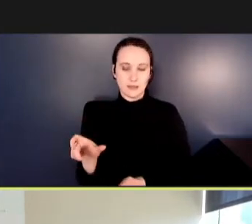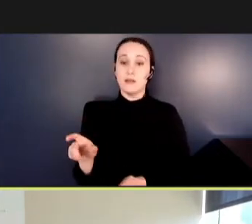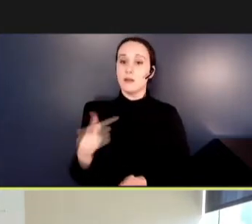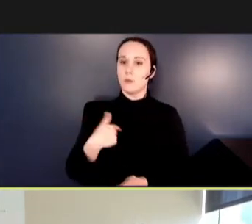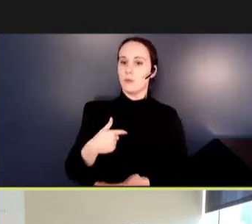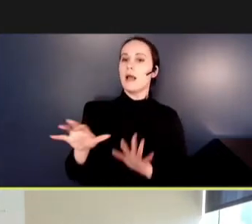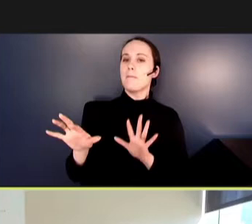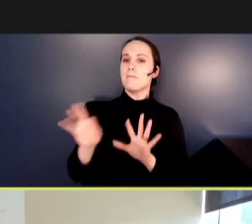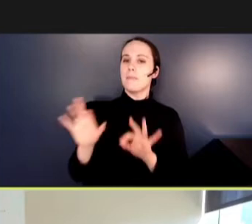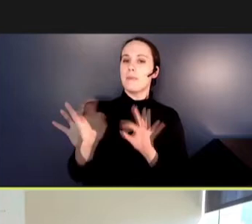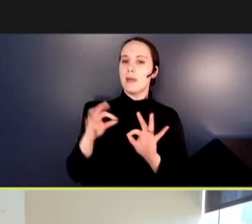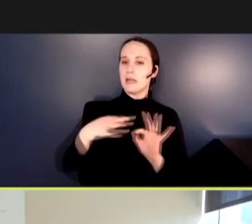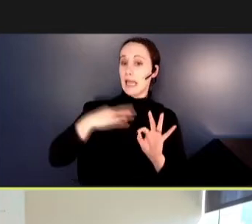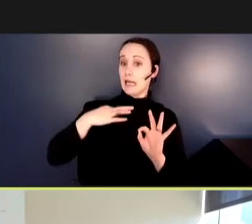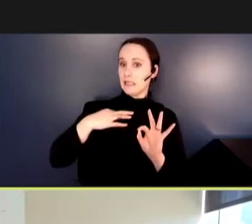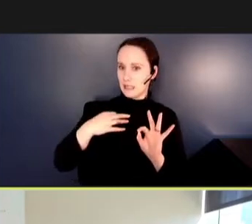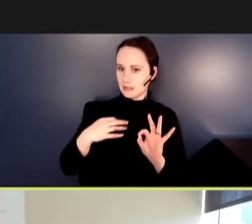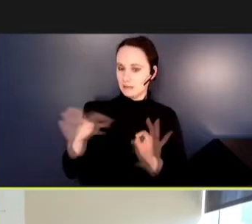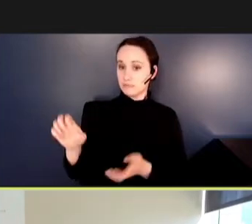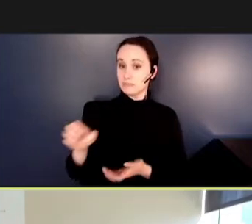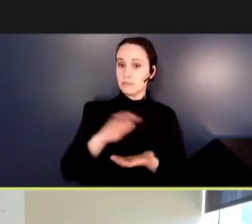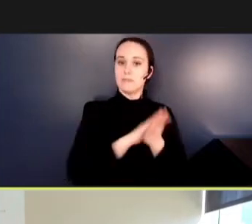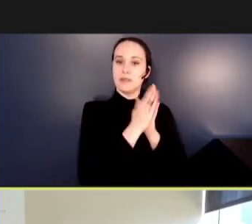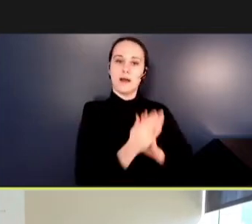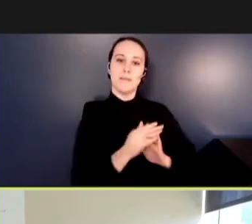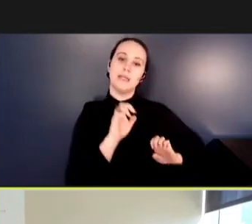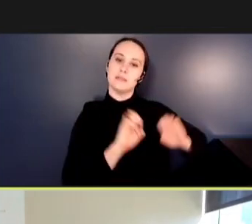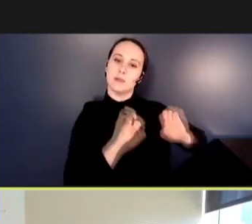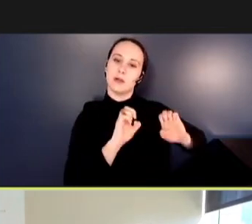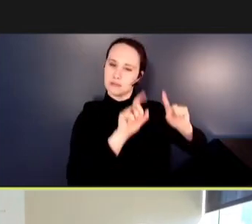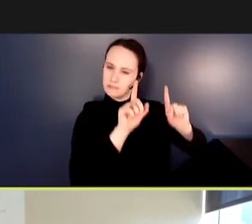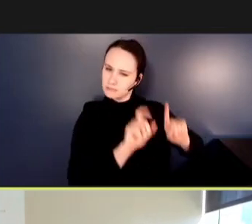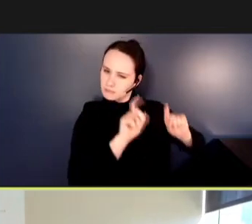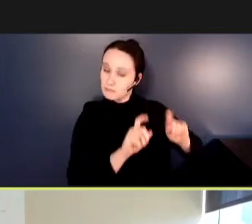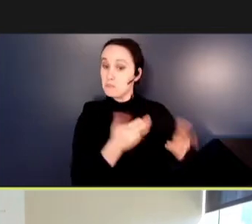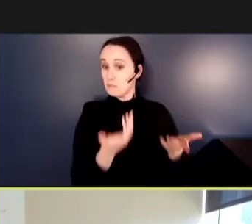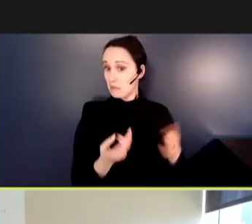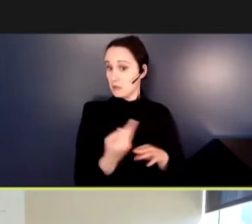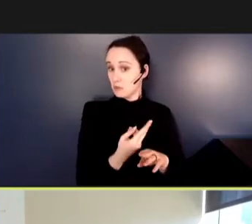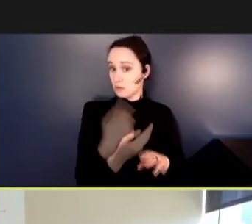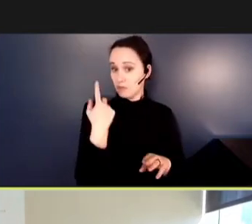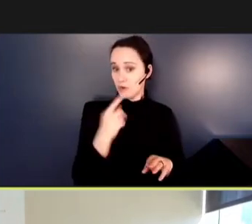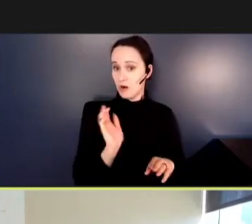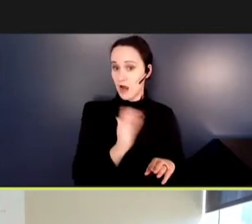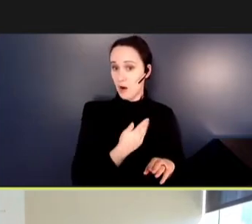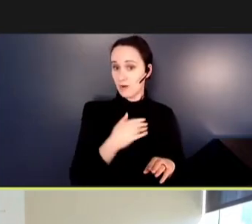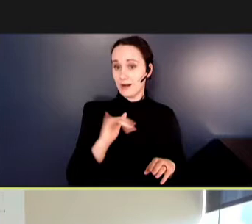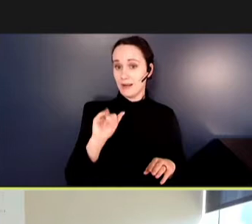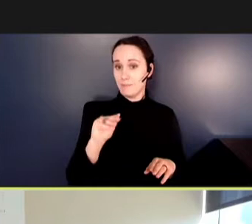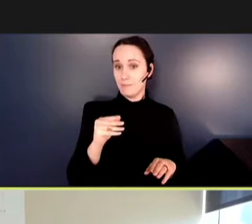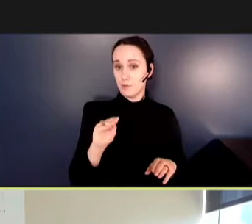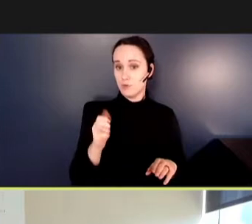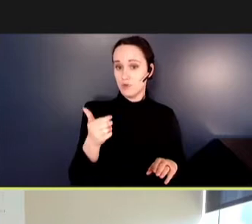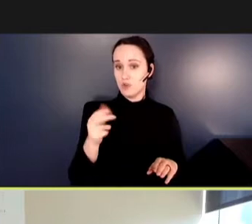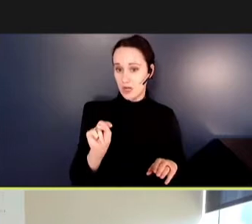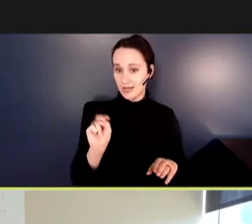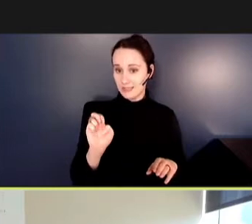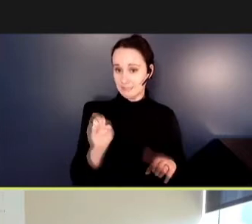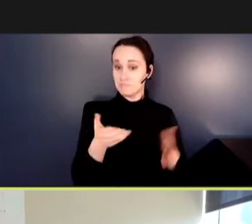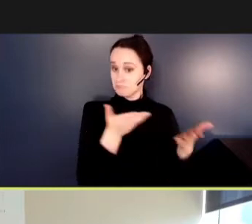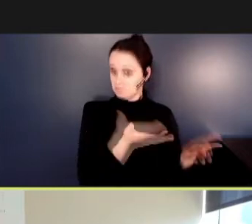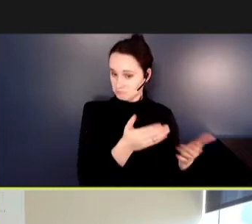use for experimental evaluations and then maybe use in our immunogens. This pipeline allows us to